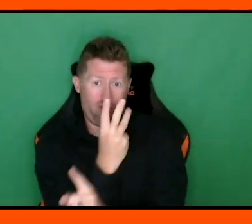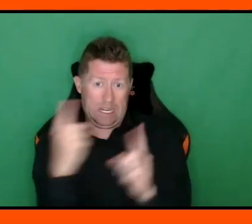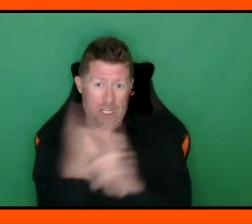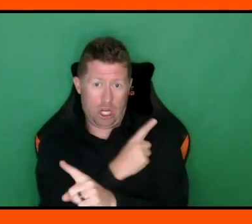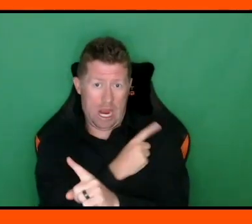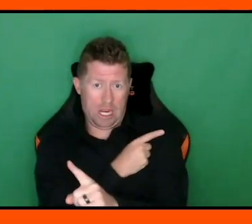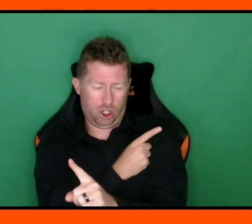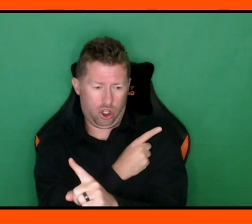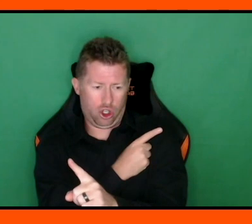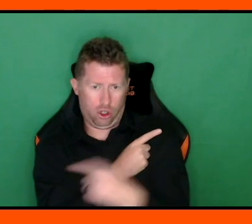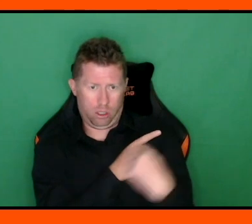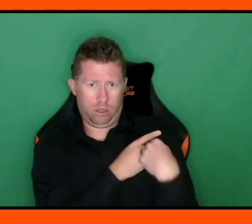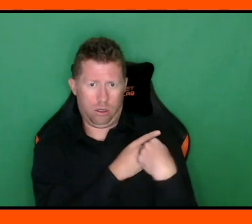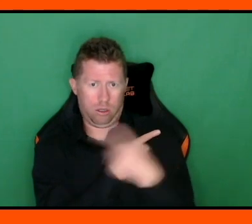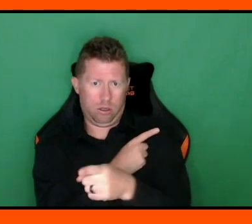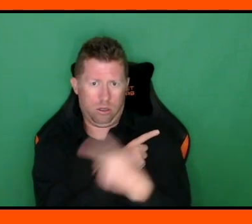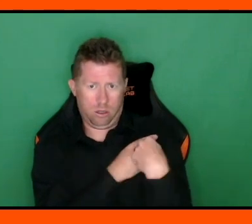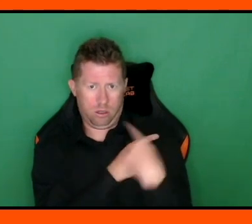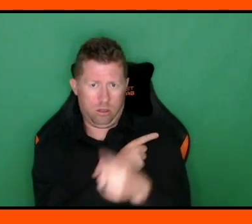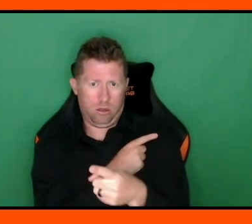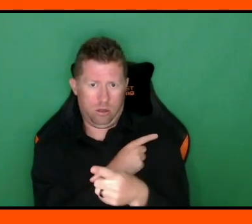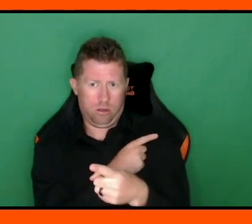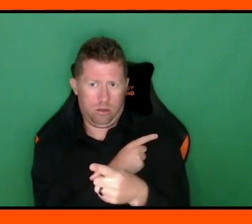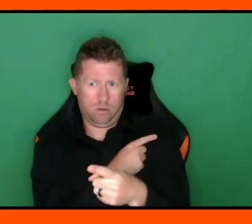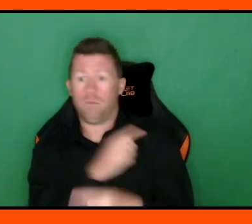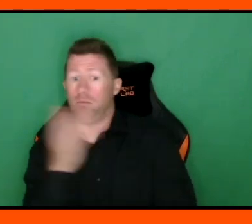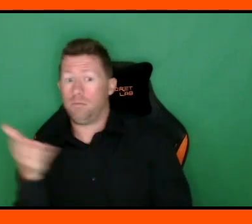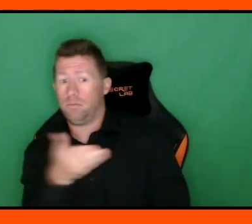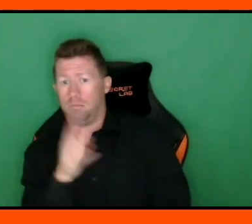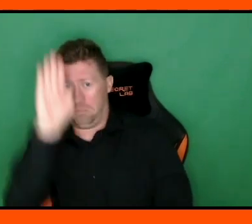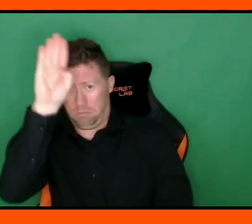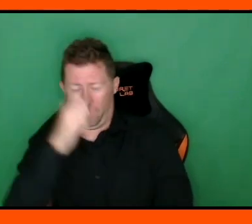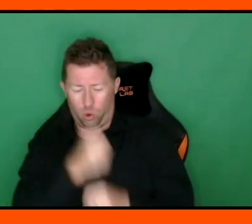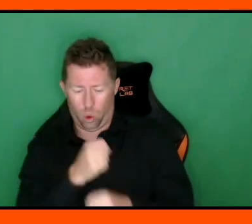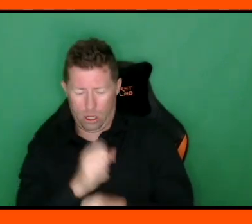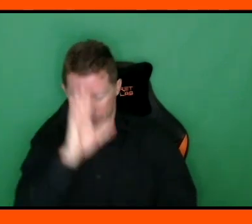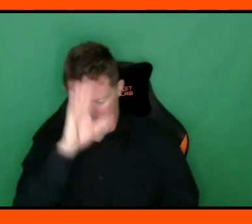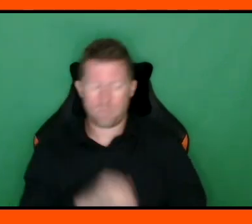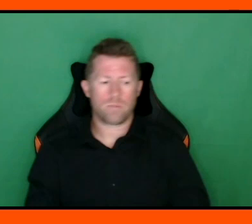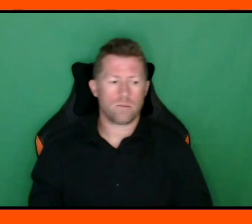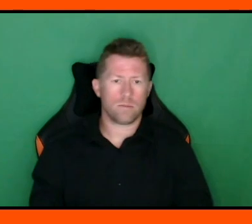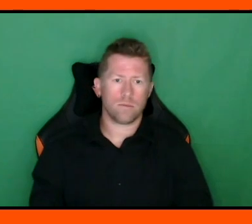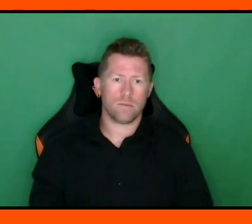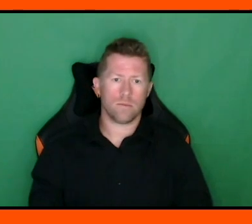Would you like me to go, Tanya? I think you can go, Georgia. Wonderful. It’s a really hard question.